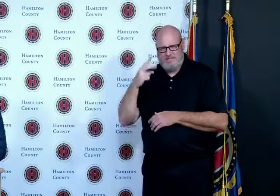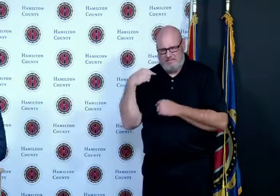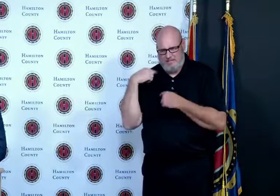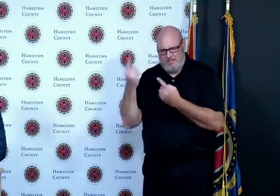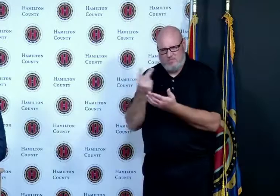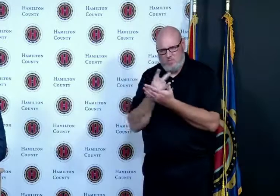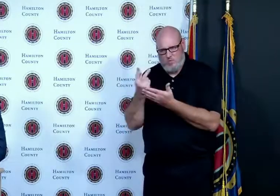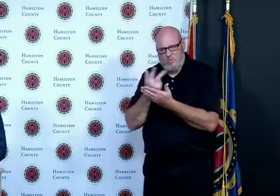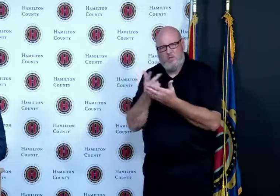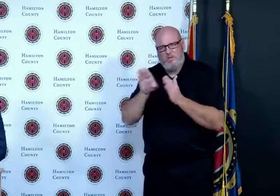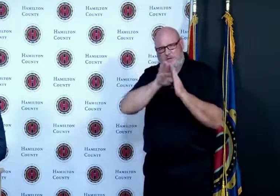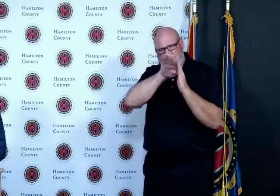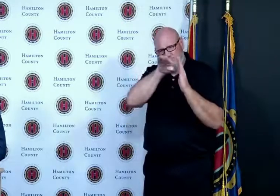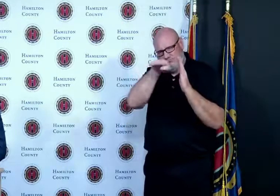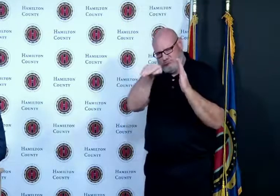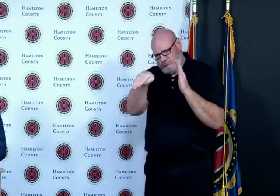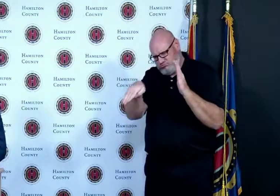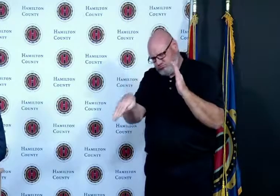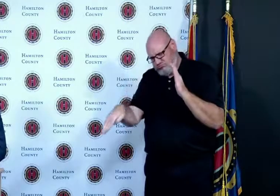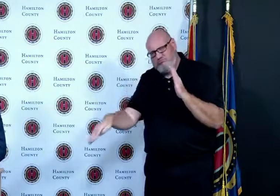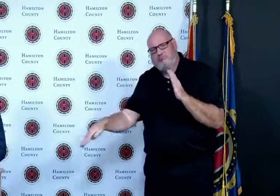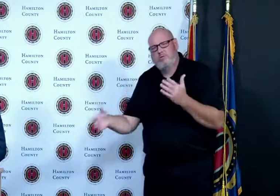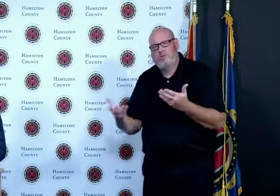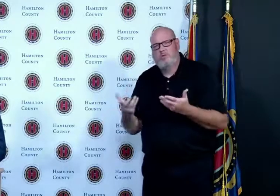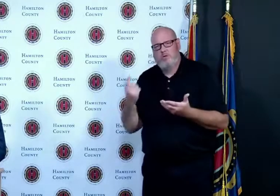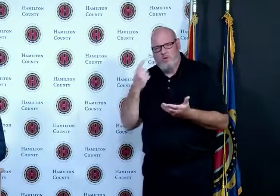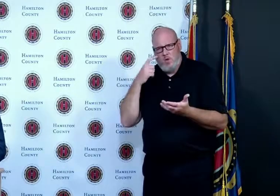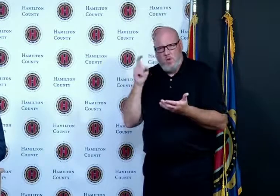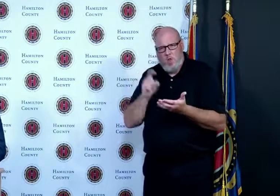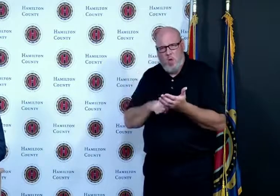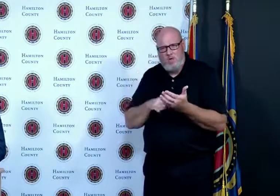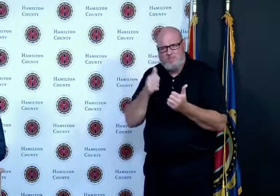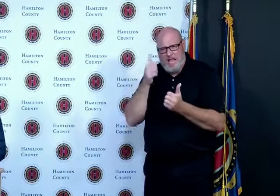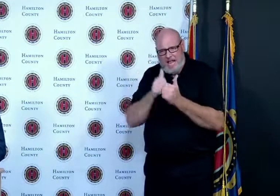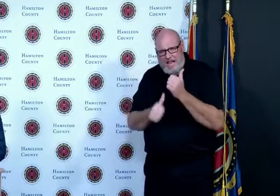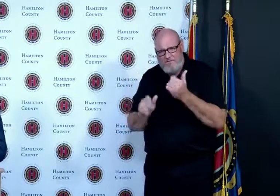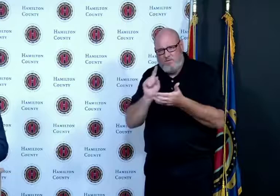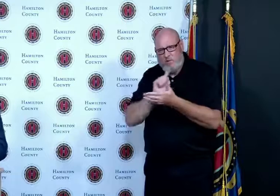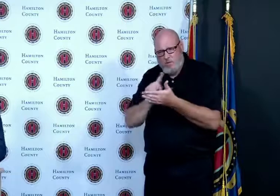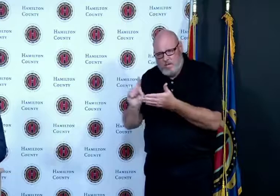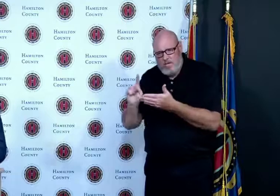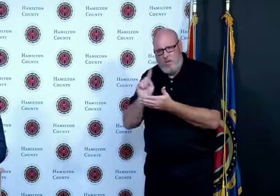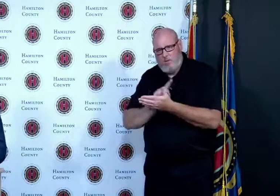percent each week over the last few weeks in vaccine acceptance or I should say first doses